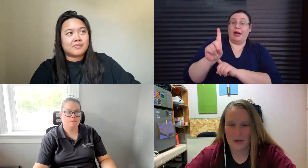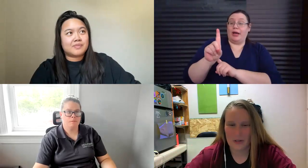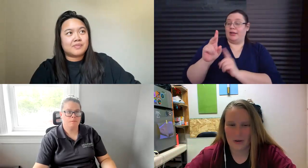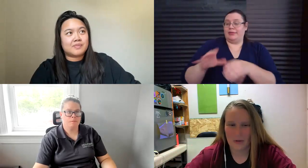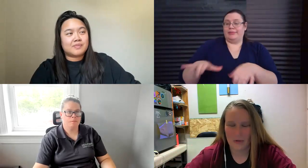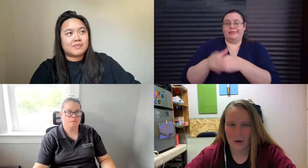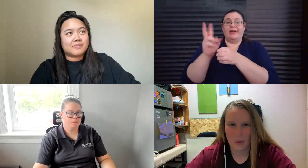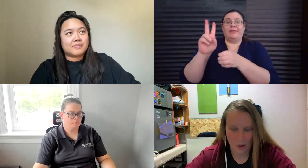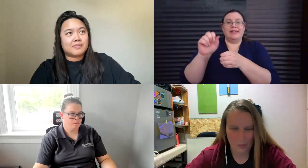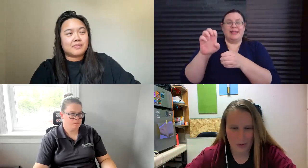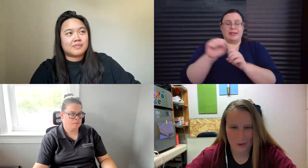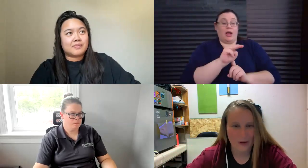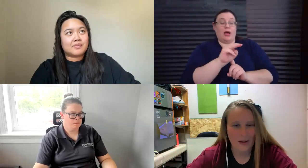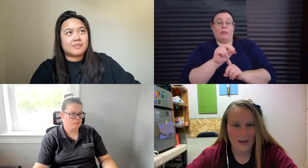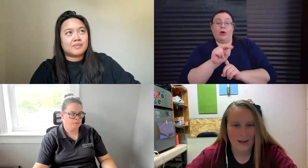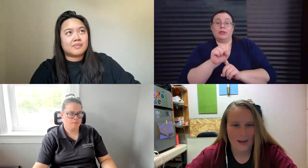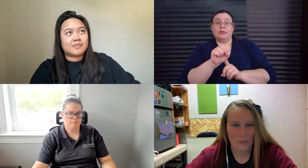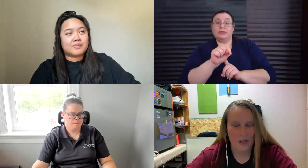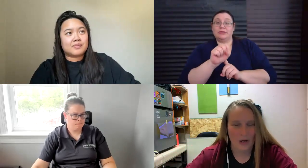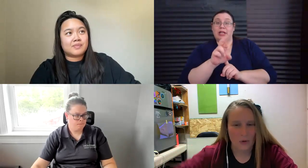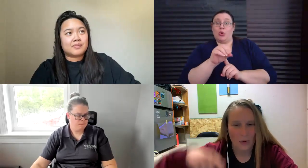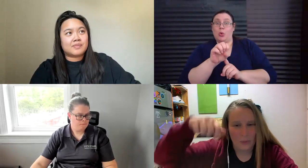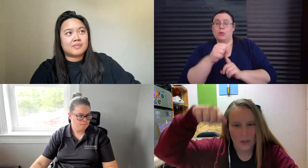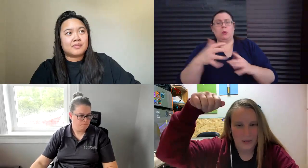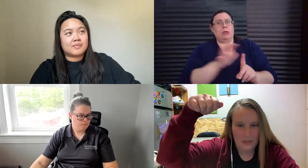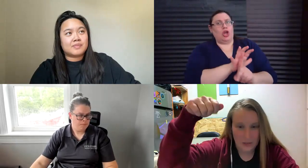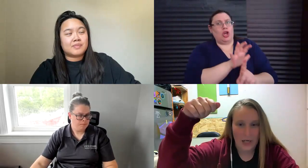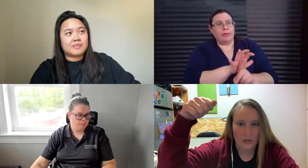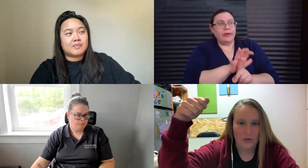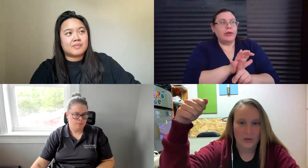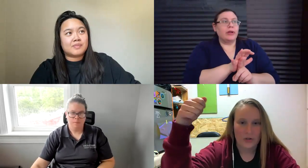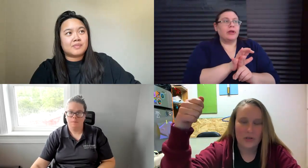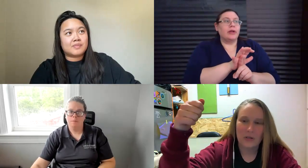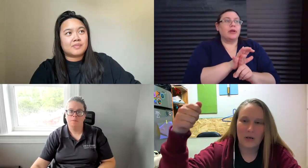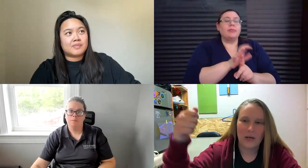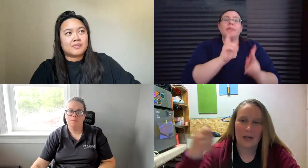Monsteras are very popular. But everyone makes sun catchers.